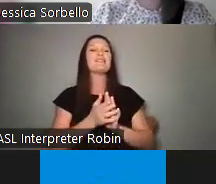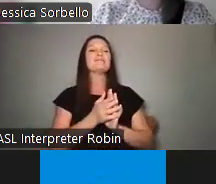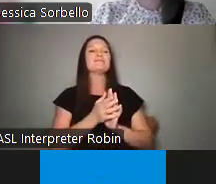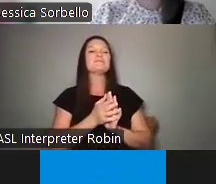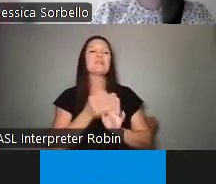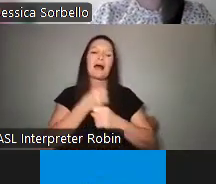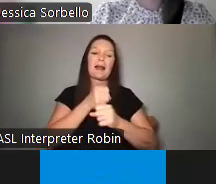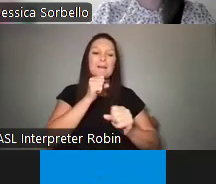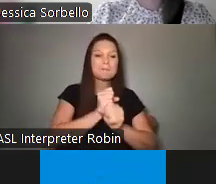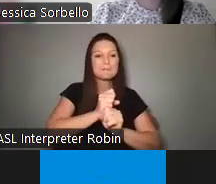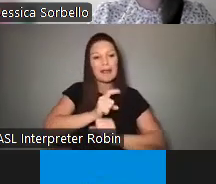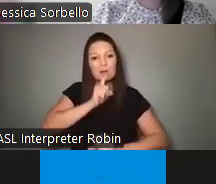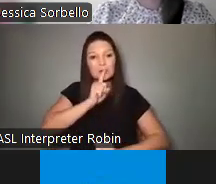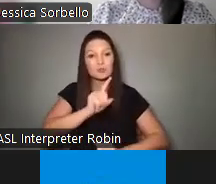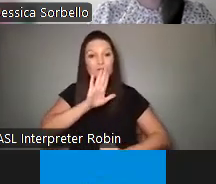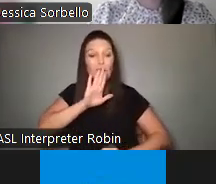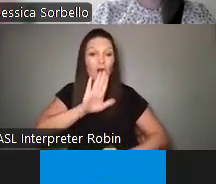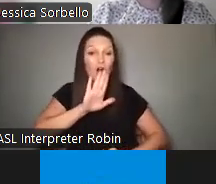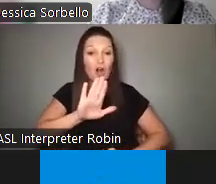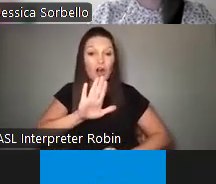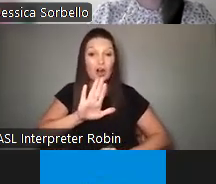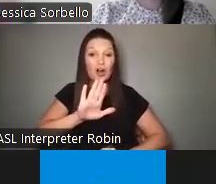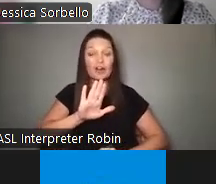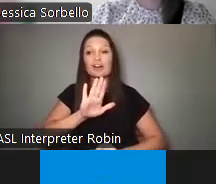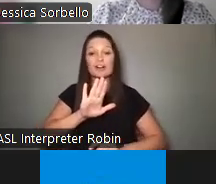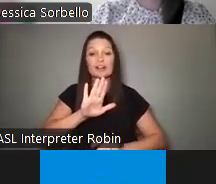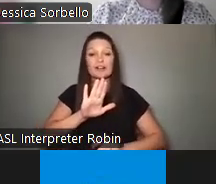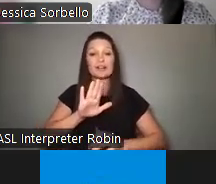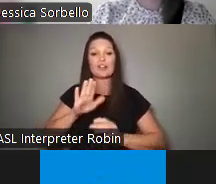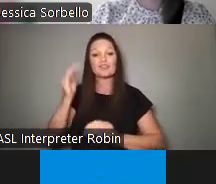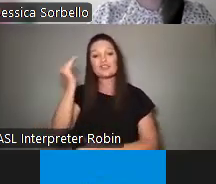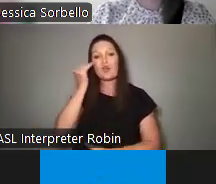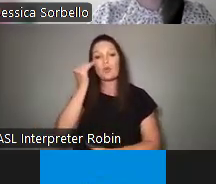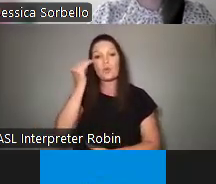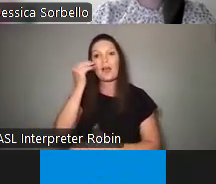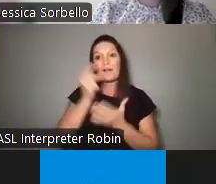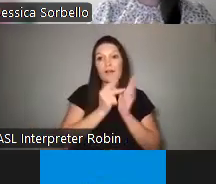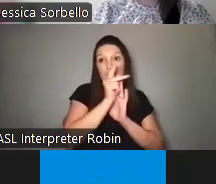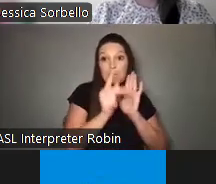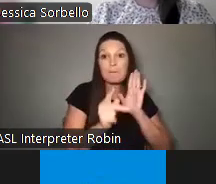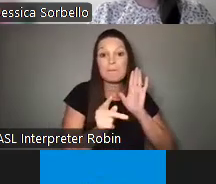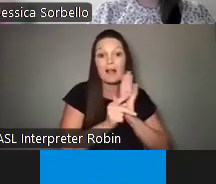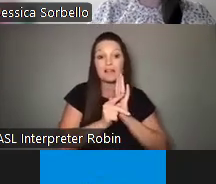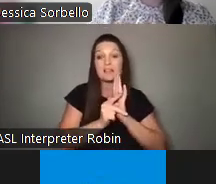might have about substance use she is at risk of loosing one of her essential jobs if they find out she is doing this